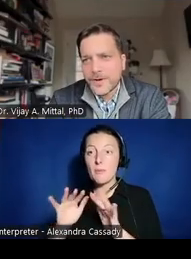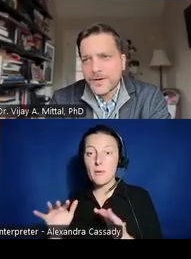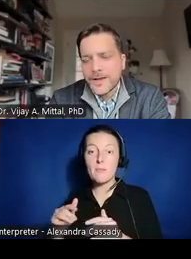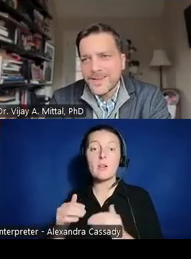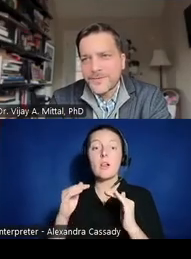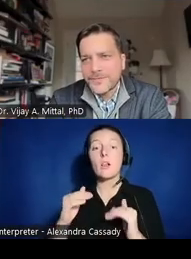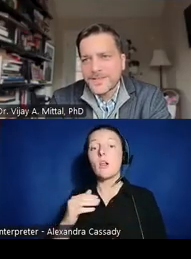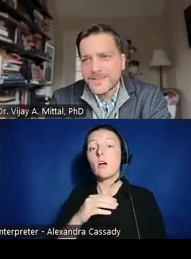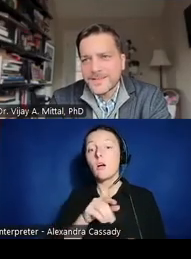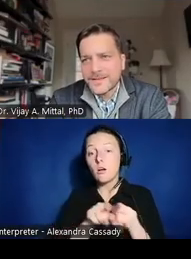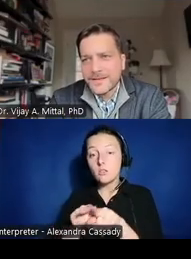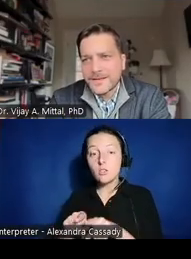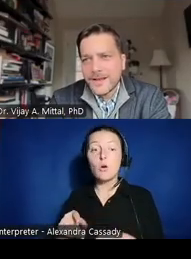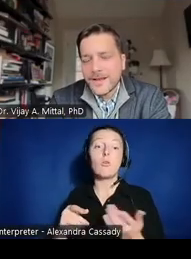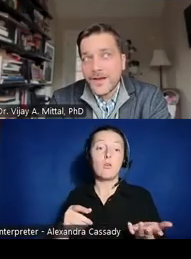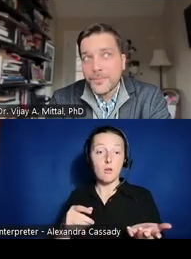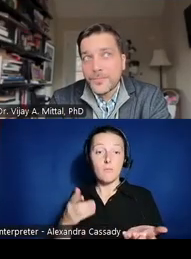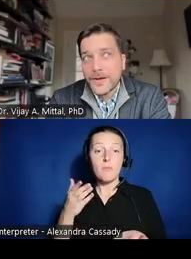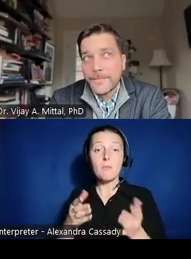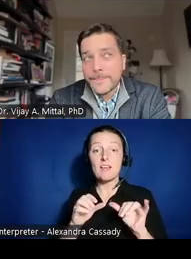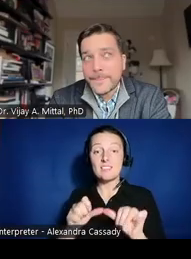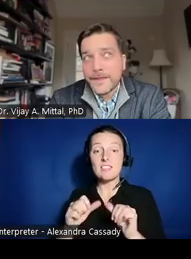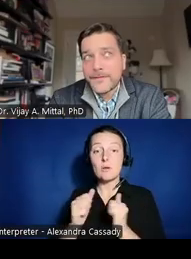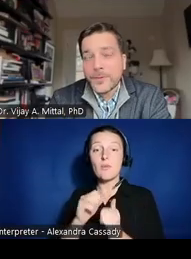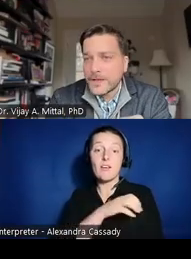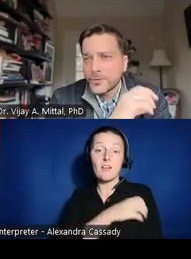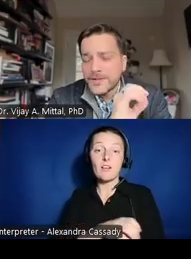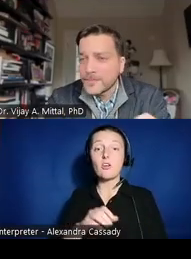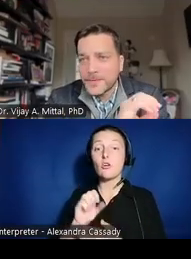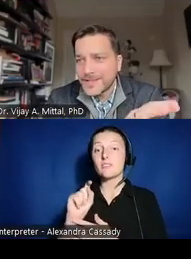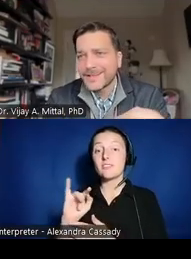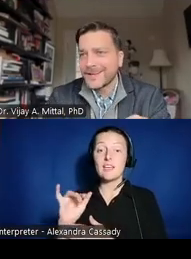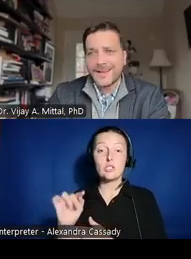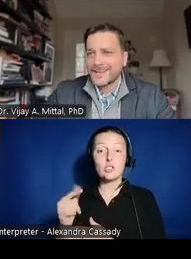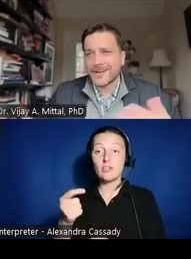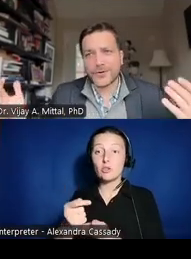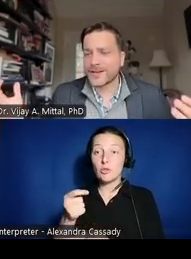where even if it doesn't help um everyone that only the people that needed it, it can't hurt